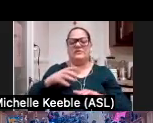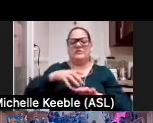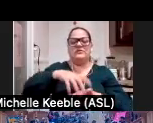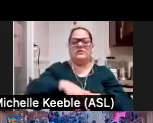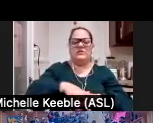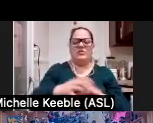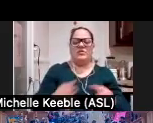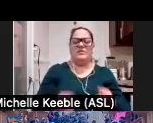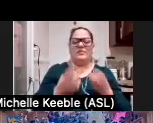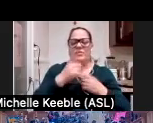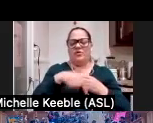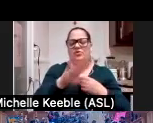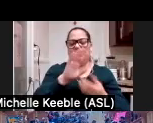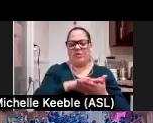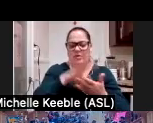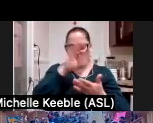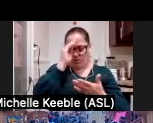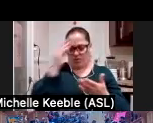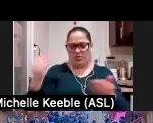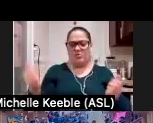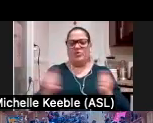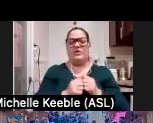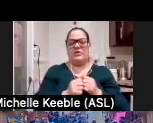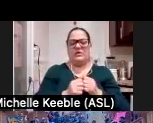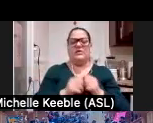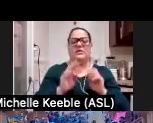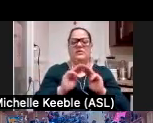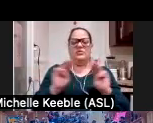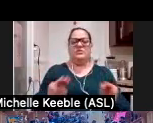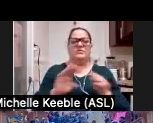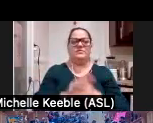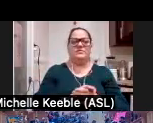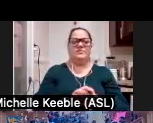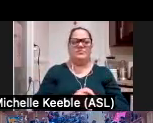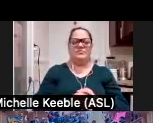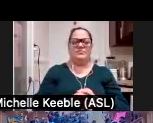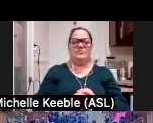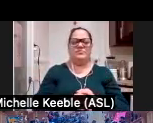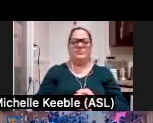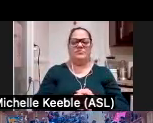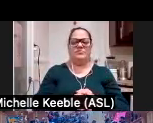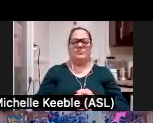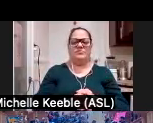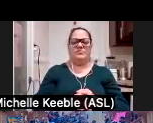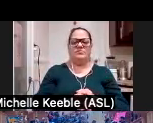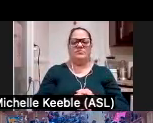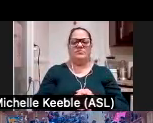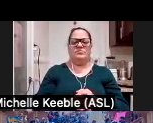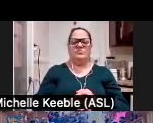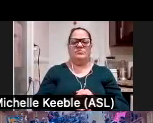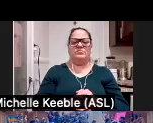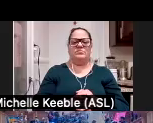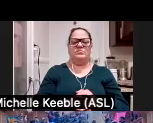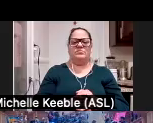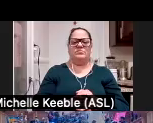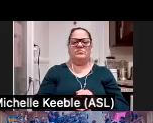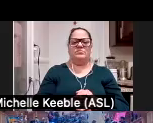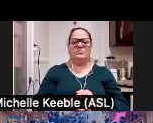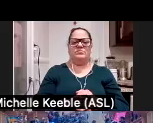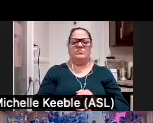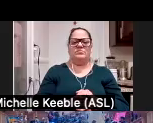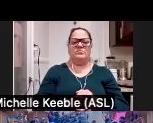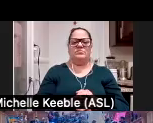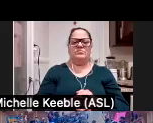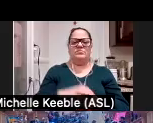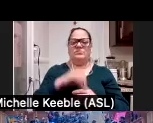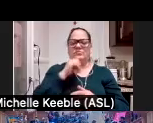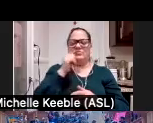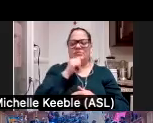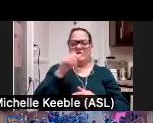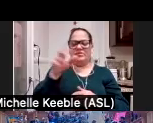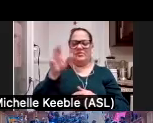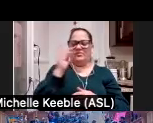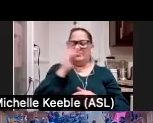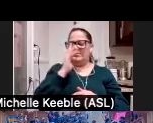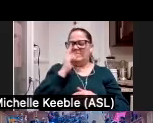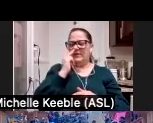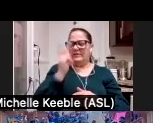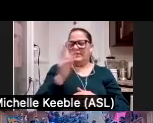you guys will actually learn within the exhibit. Don't mind me. I was working on the portal. Um,